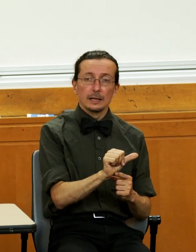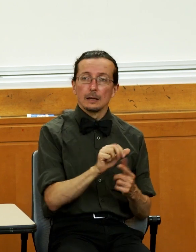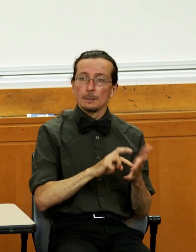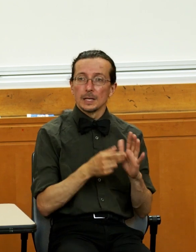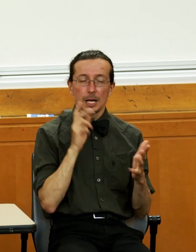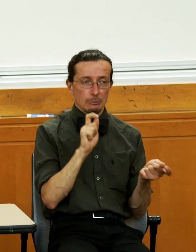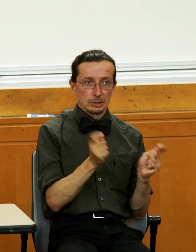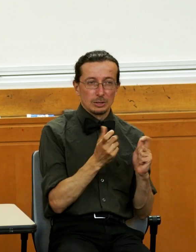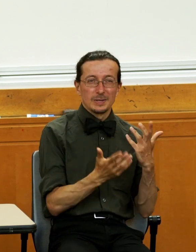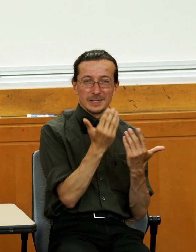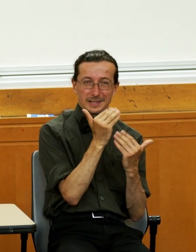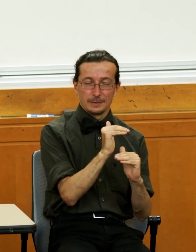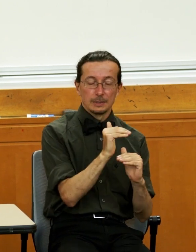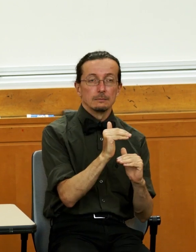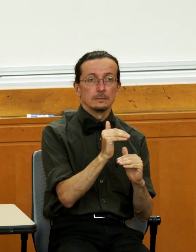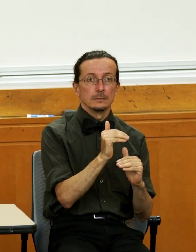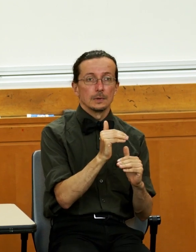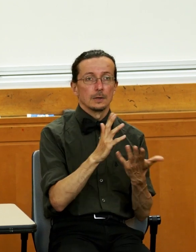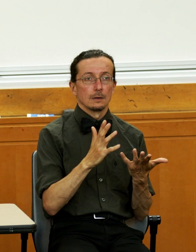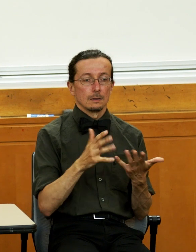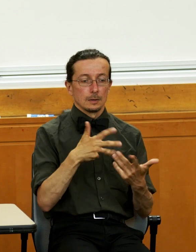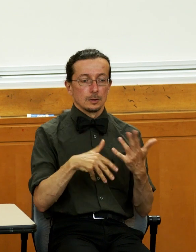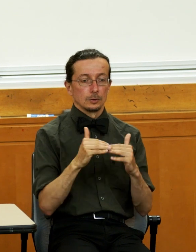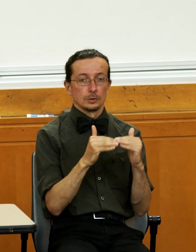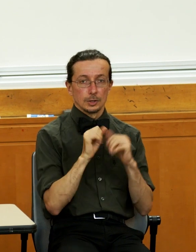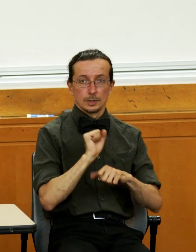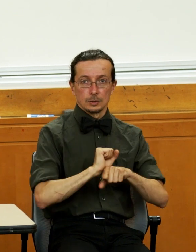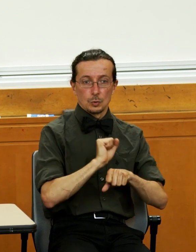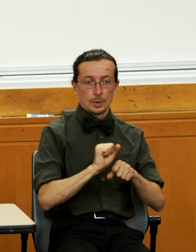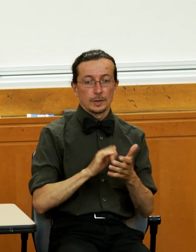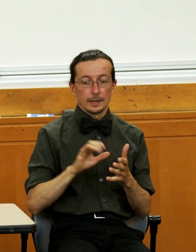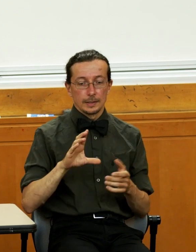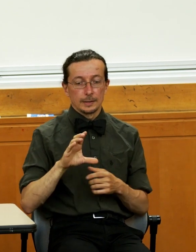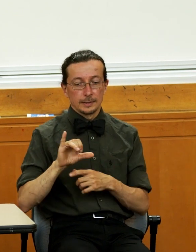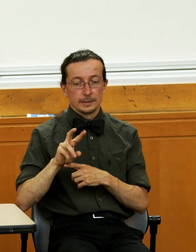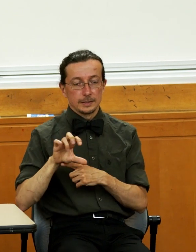perhaps limiting the nature of the social justice work that civil rights attorneys thought we did.